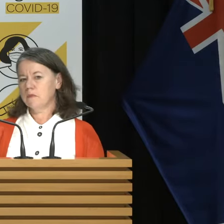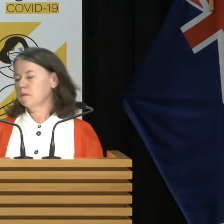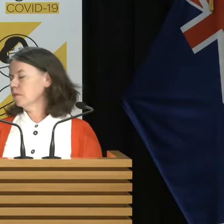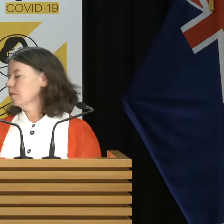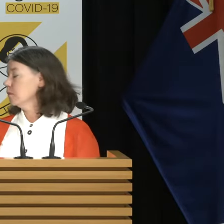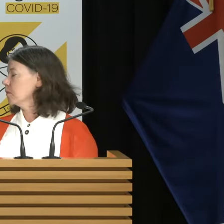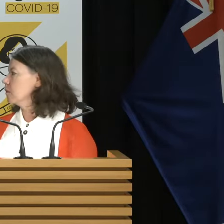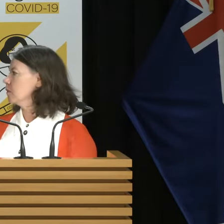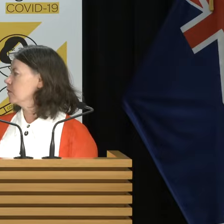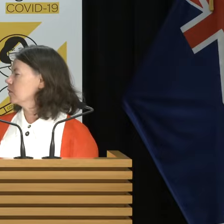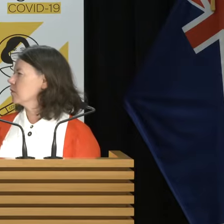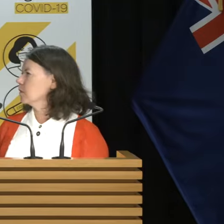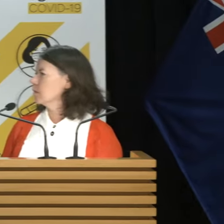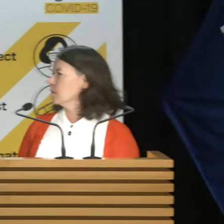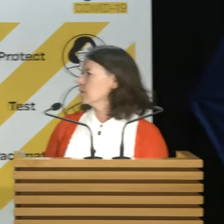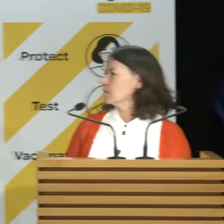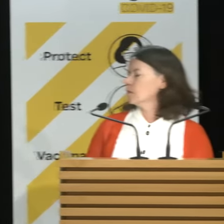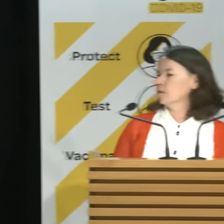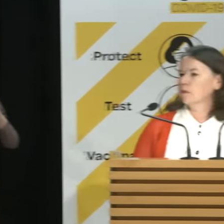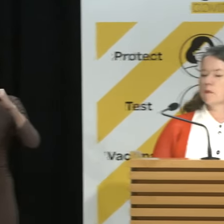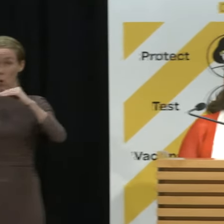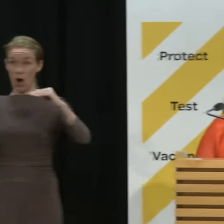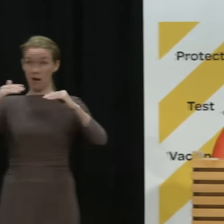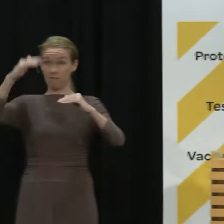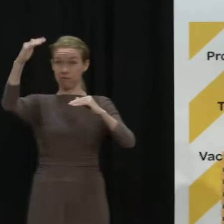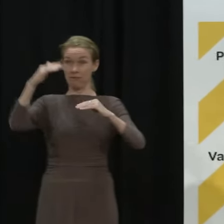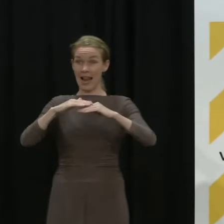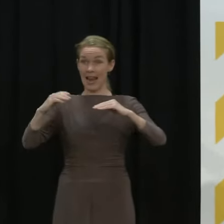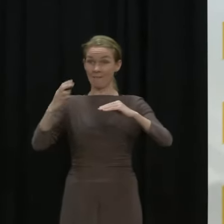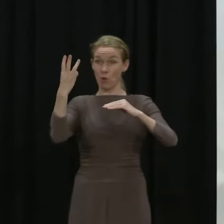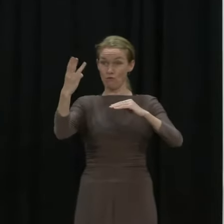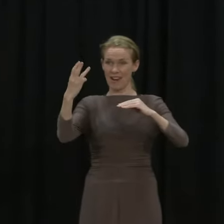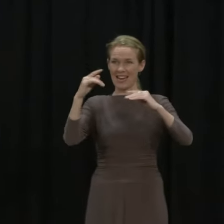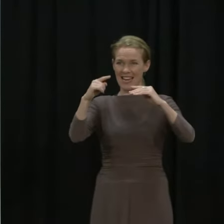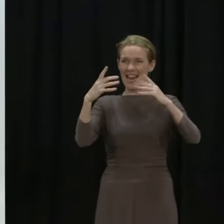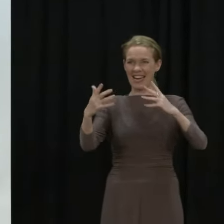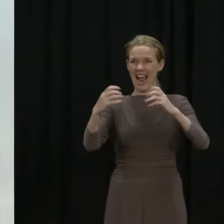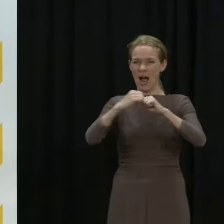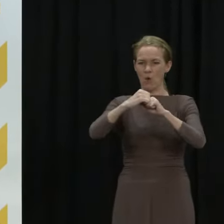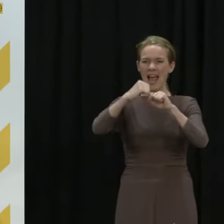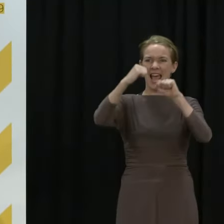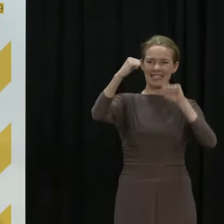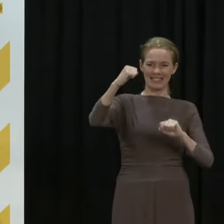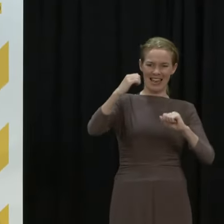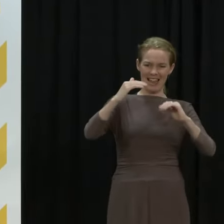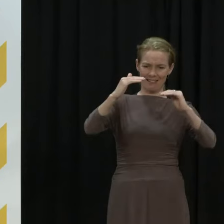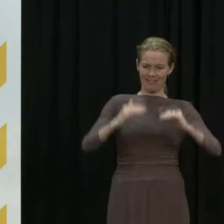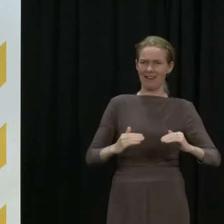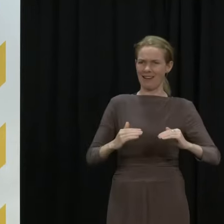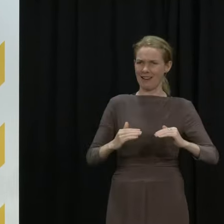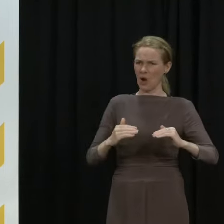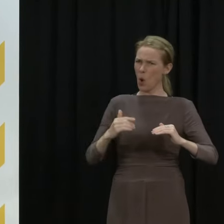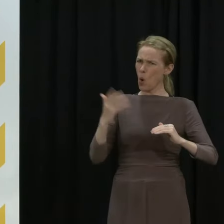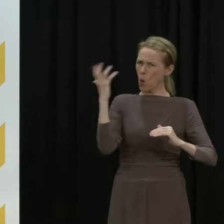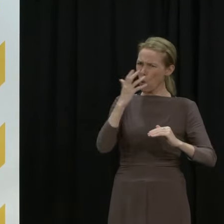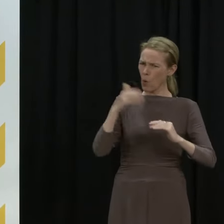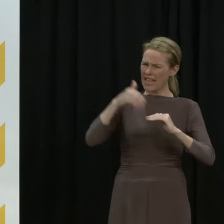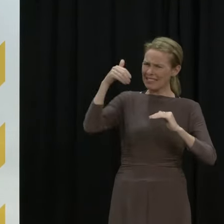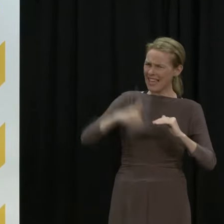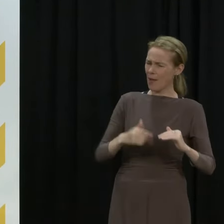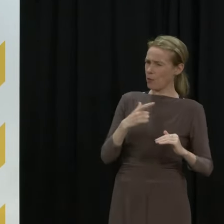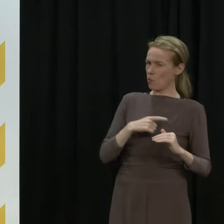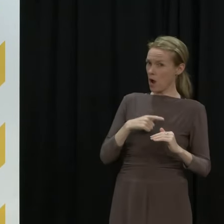the lockdown area.